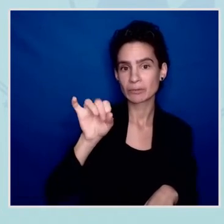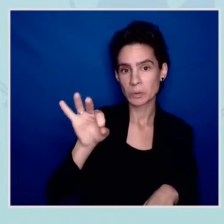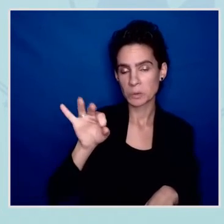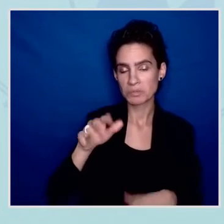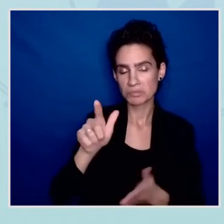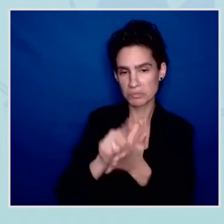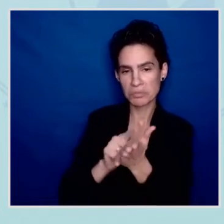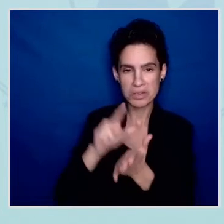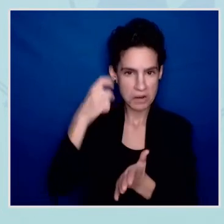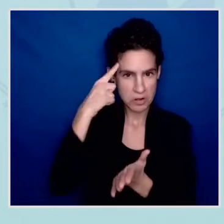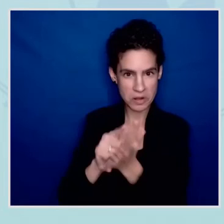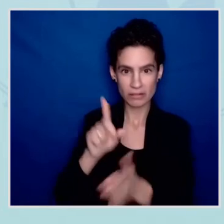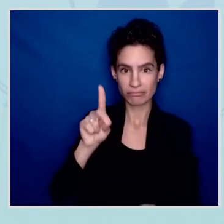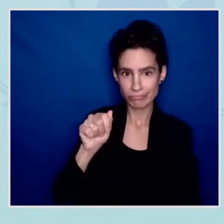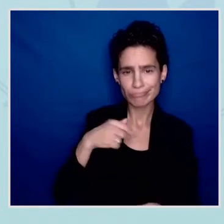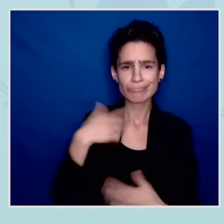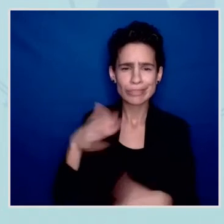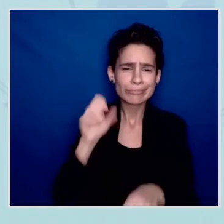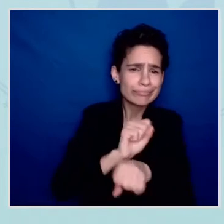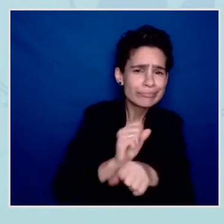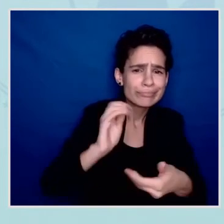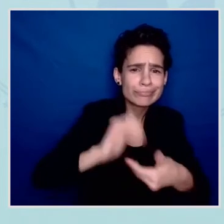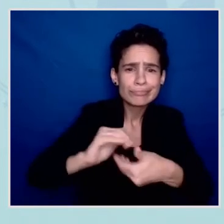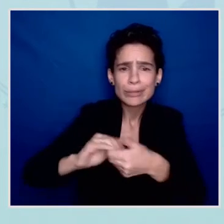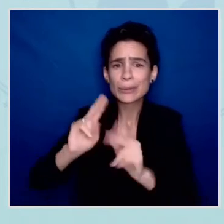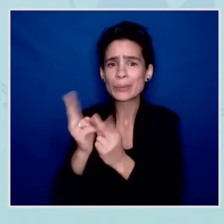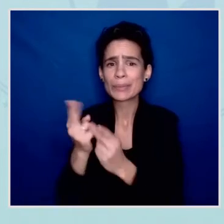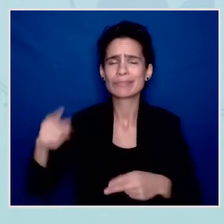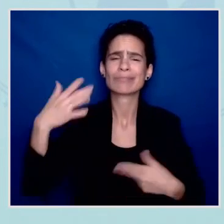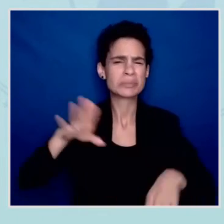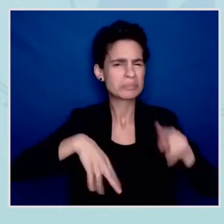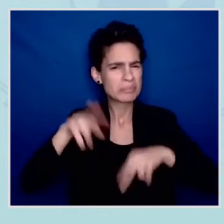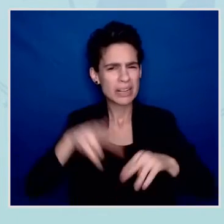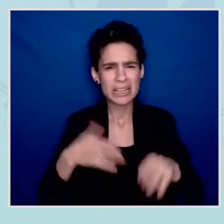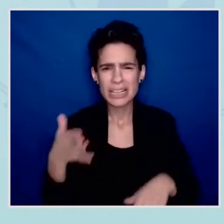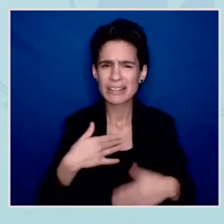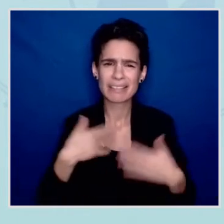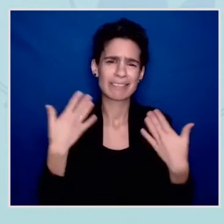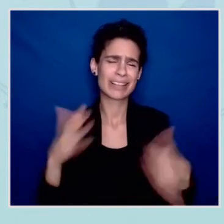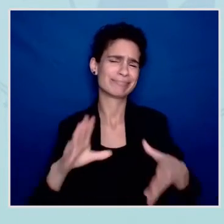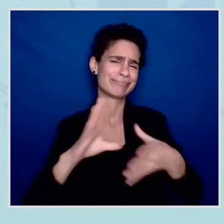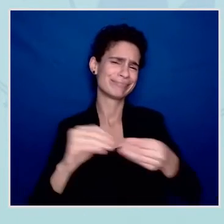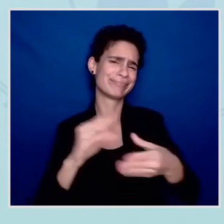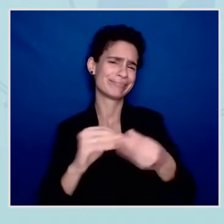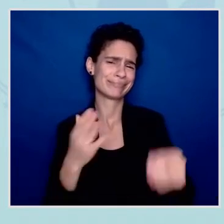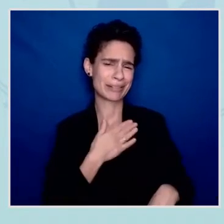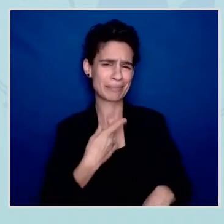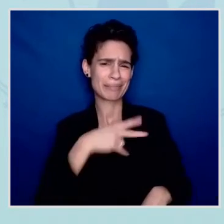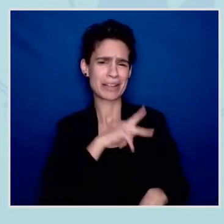UNIONS. FROM WORKING WITH UNIONS IN SAN FRANCISCO'S